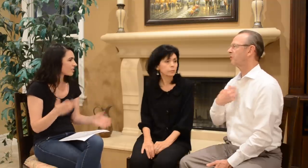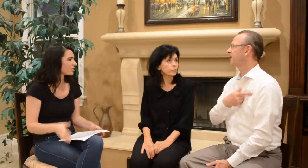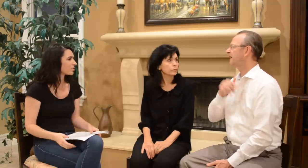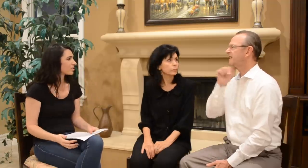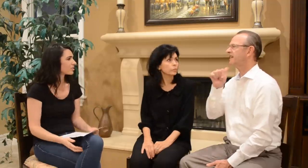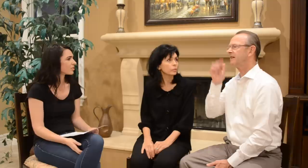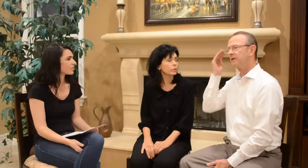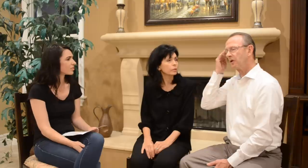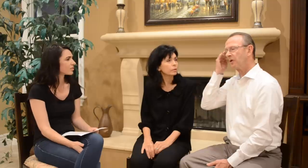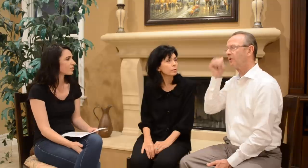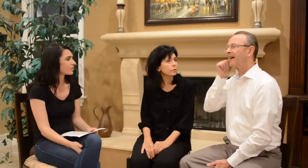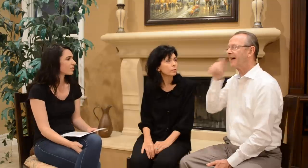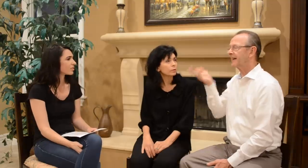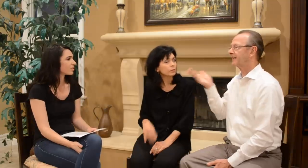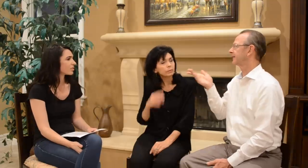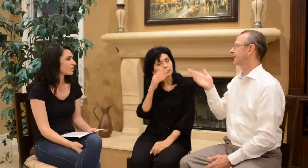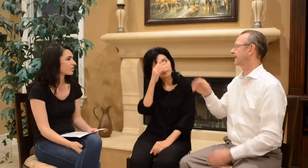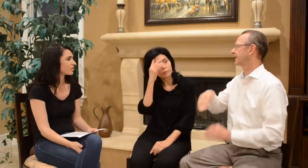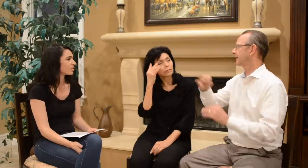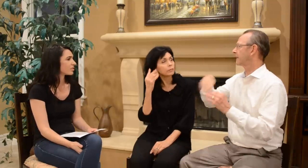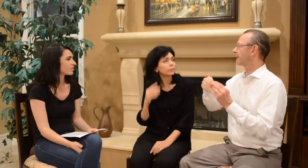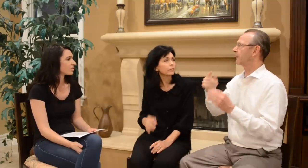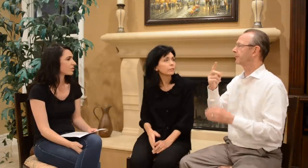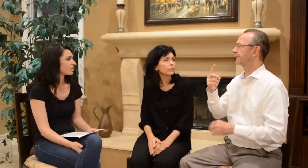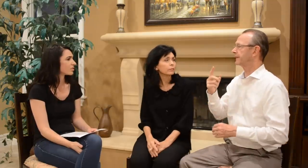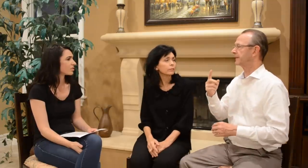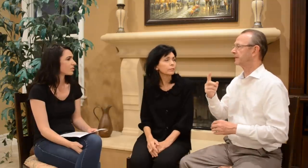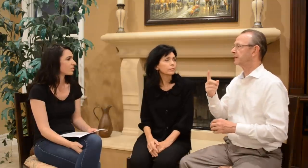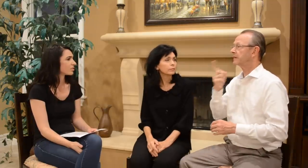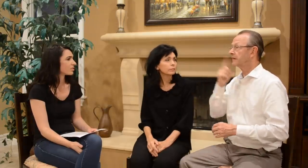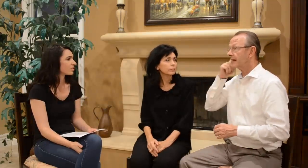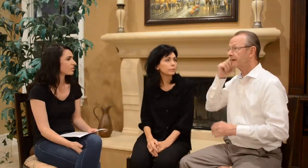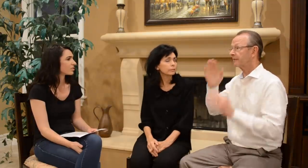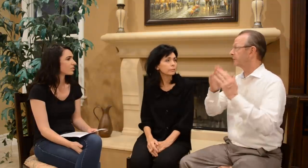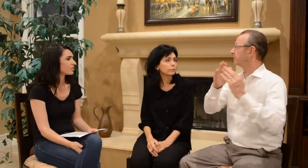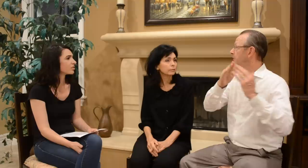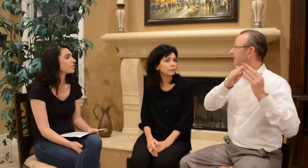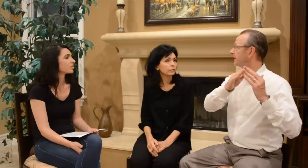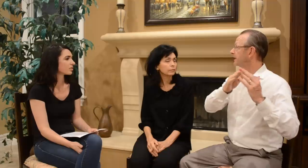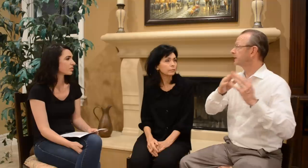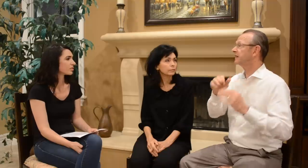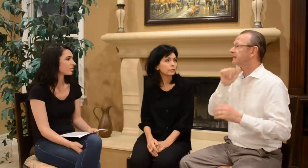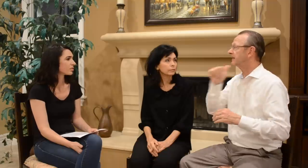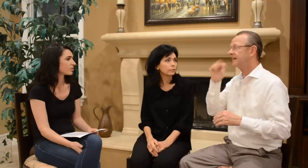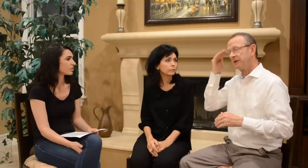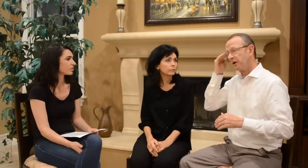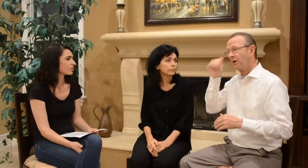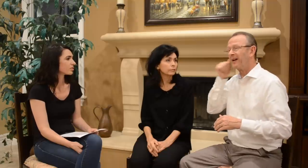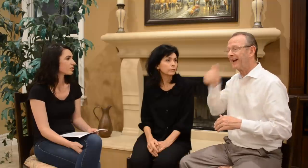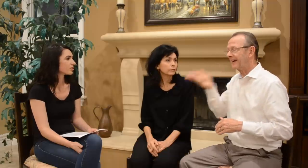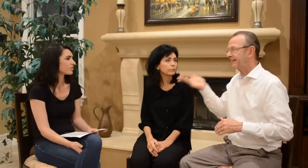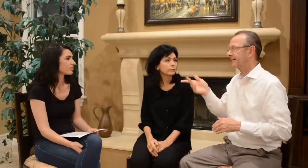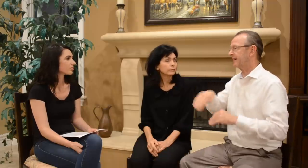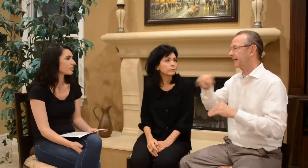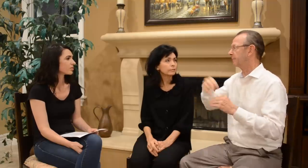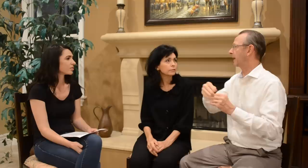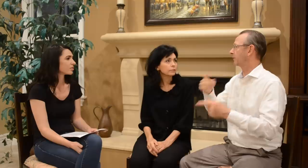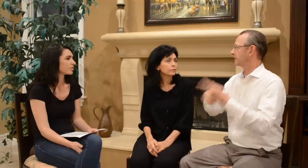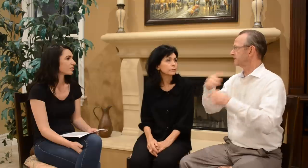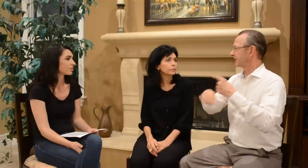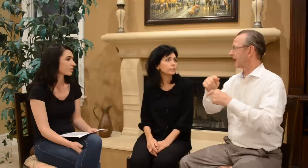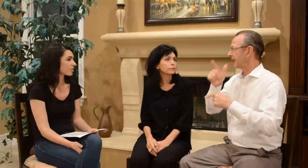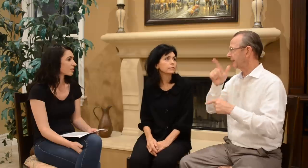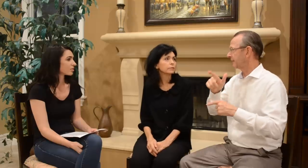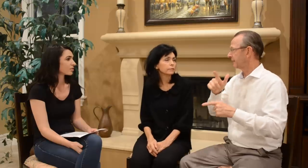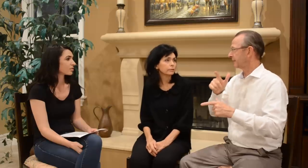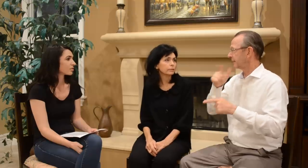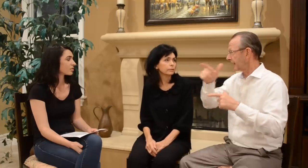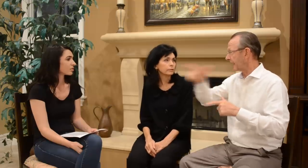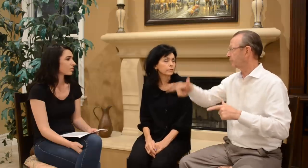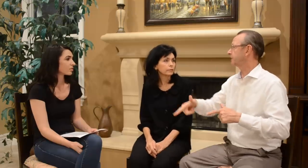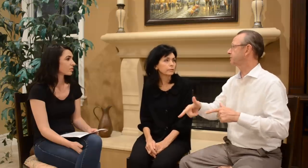We didn’t know anything about the deaf community. We didn’t know anything about sign language.